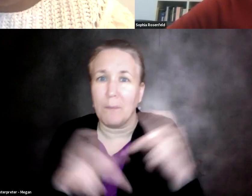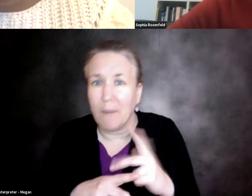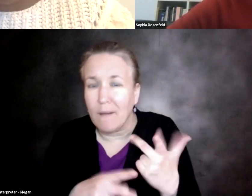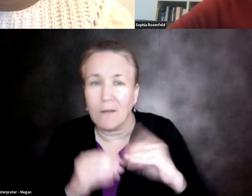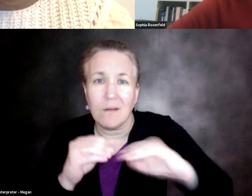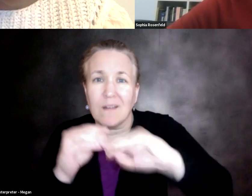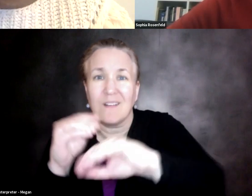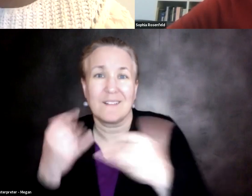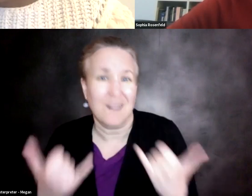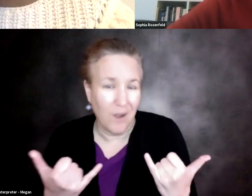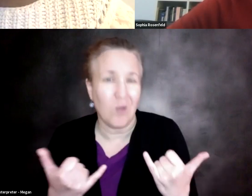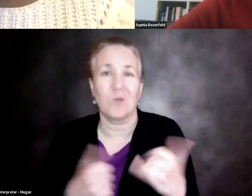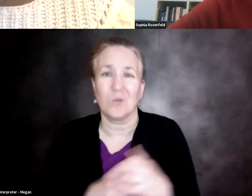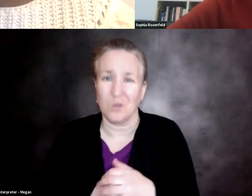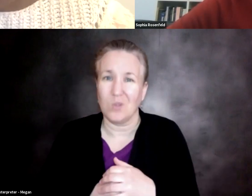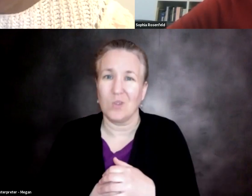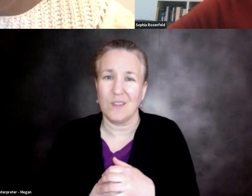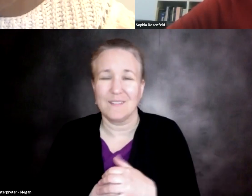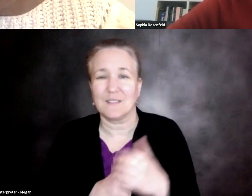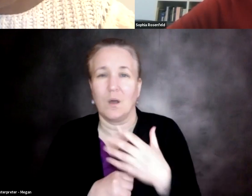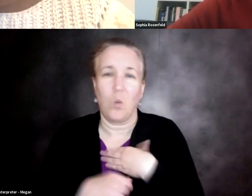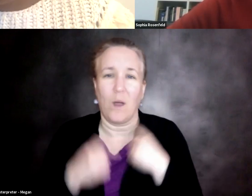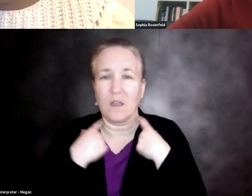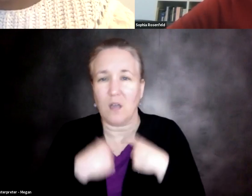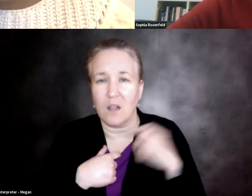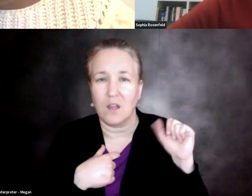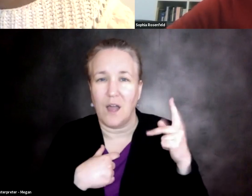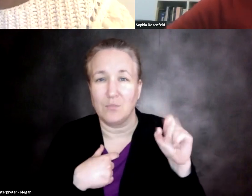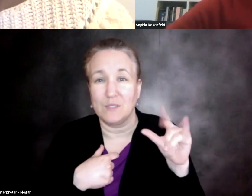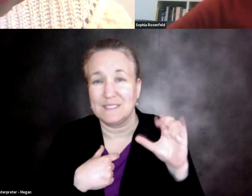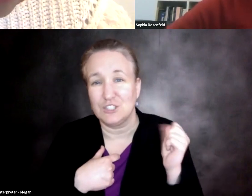of white collar apprenticeship--